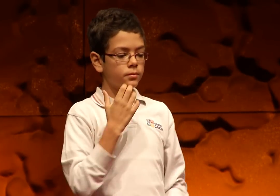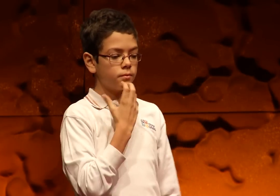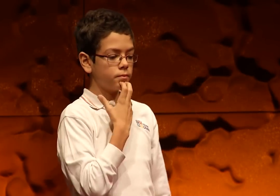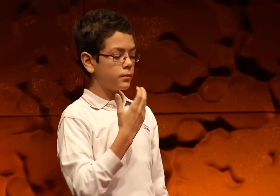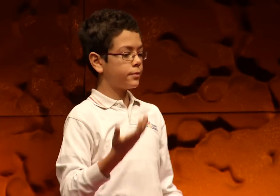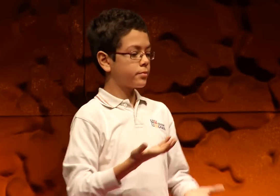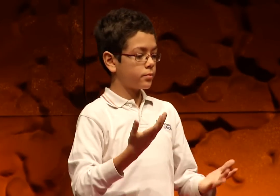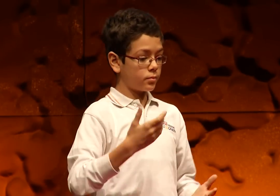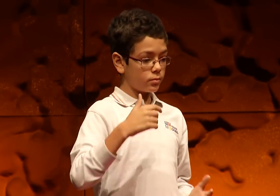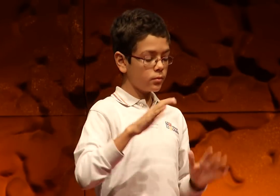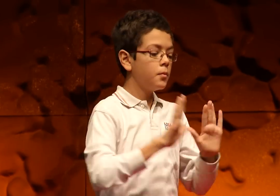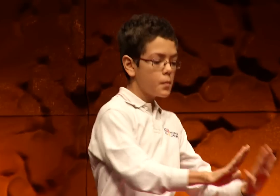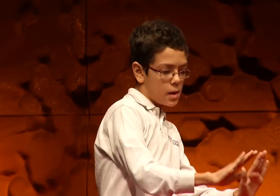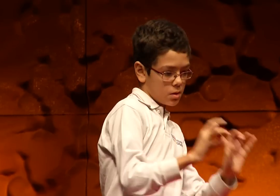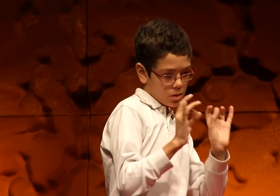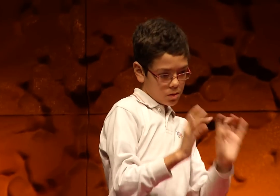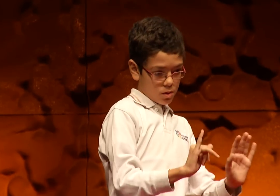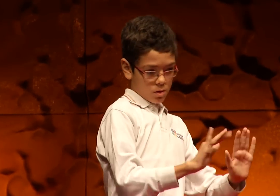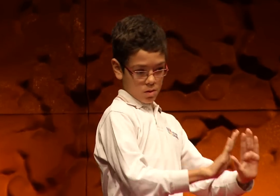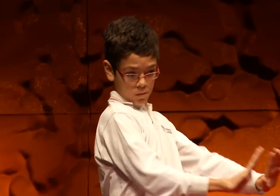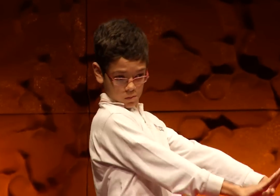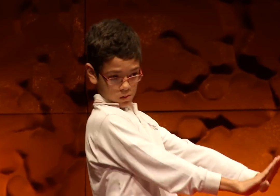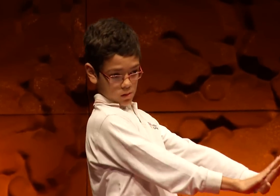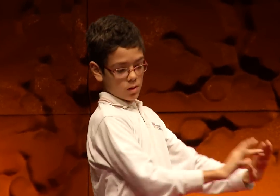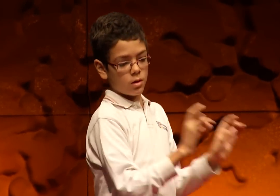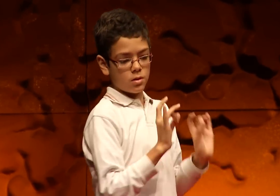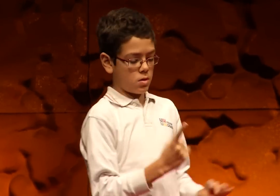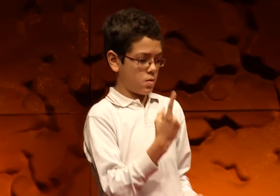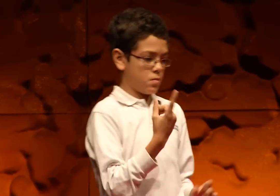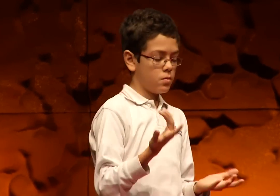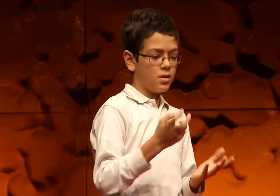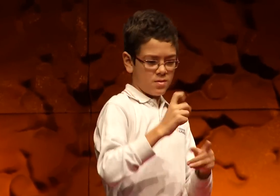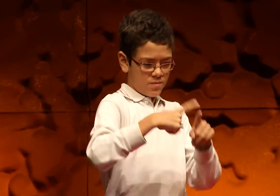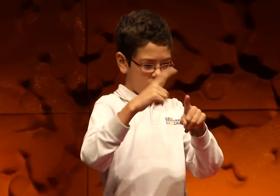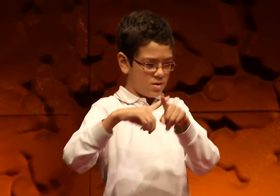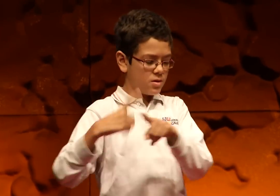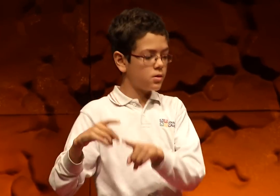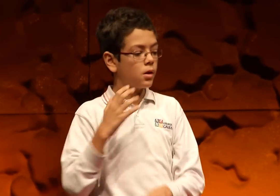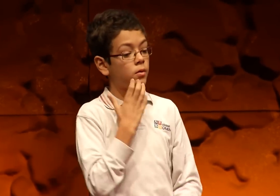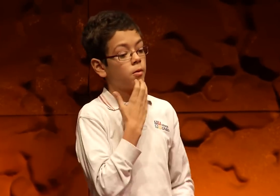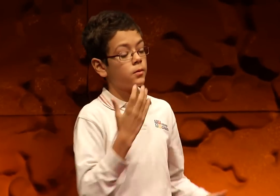There are many languages [as there are countries in the world.] For example, this sign: "Stop"